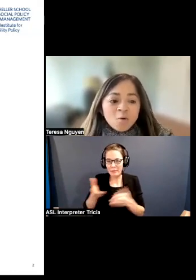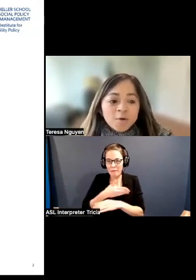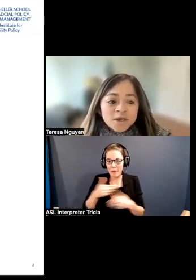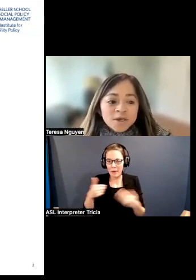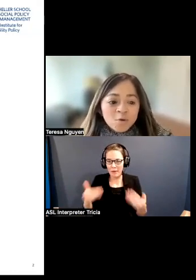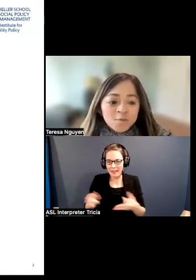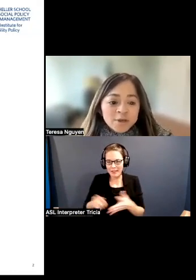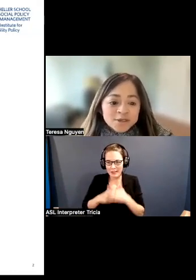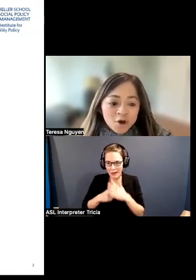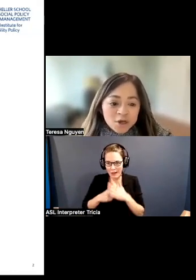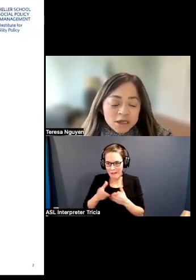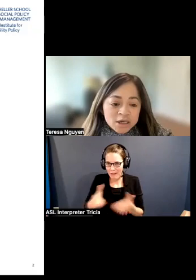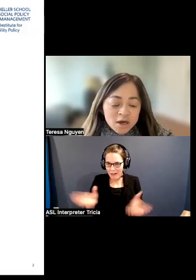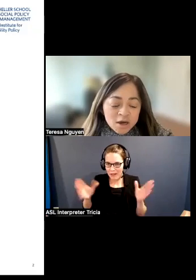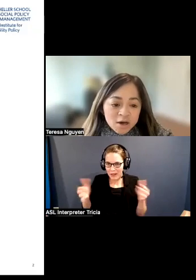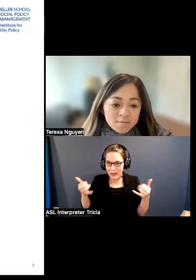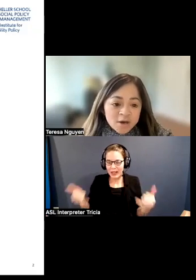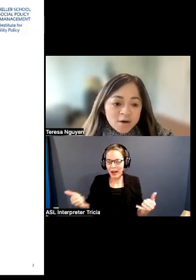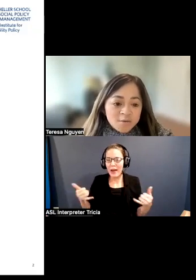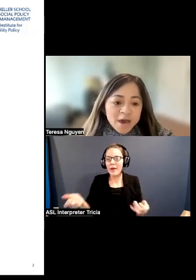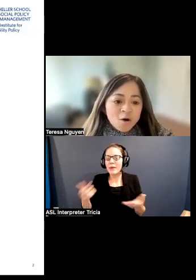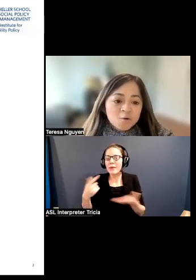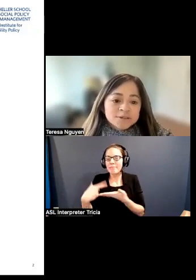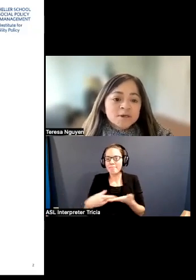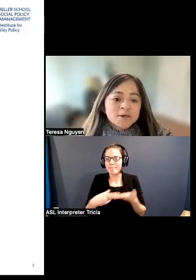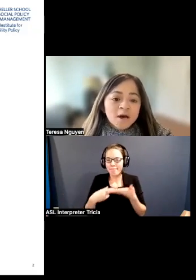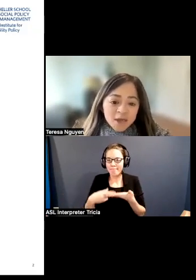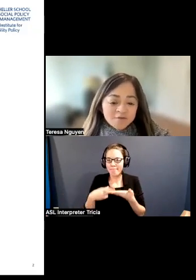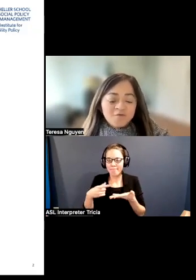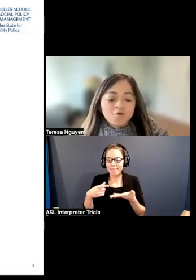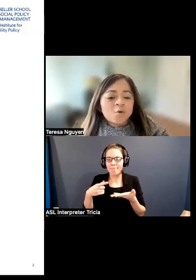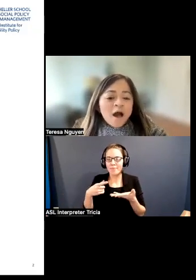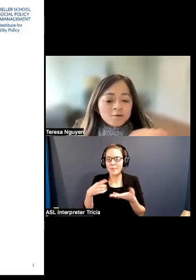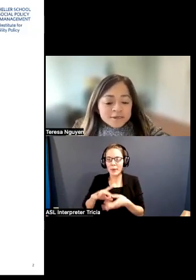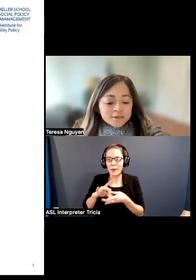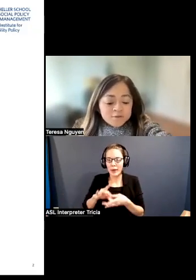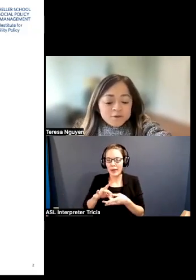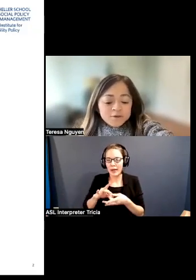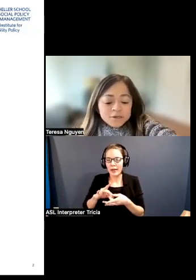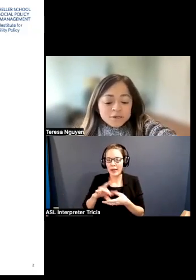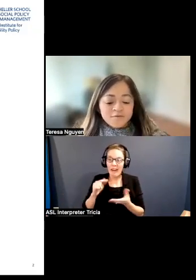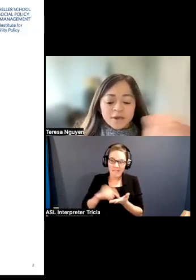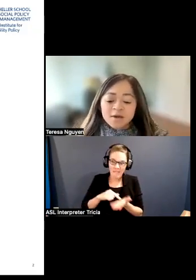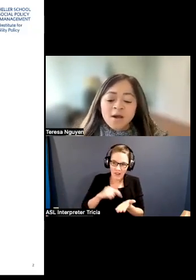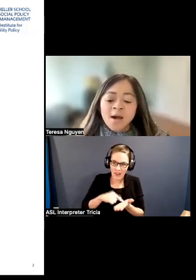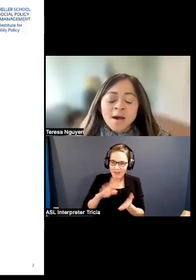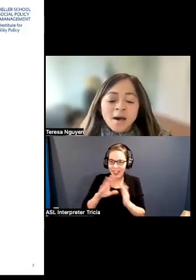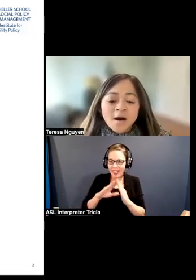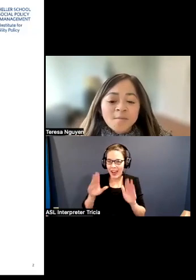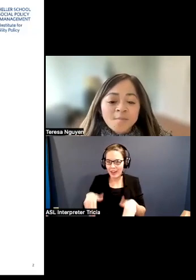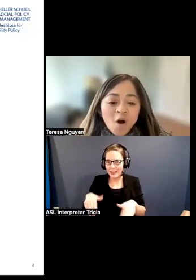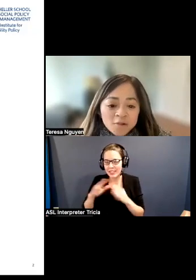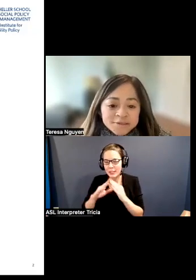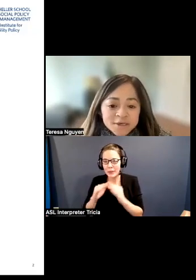We will be talking about, again, Affordable Housing and Community Living Policy